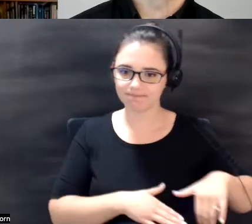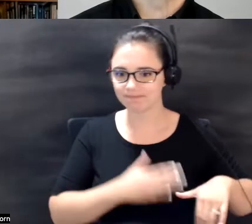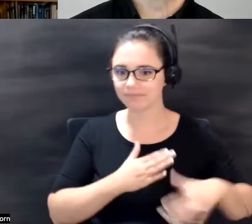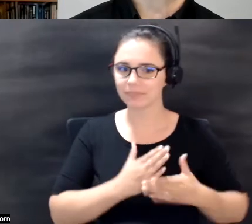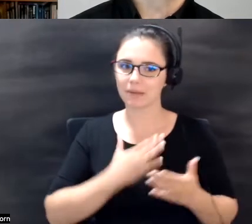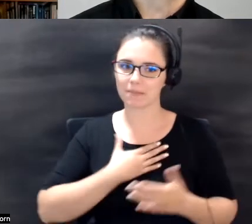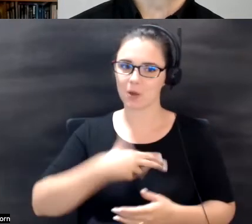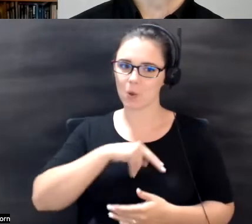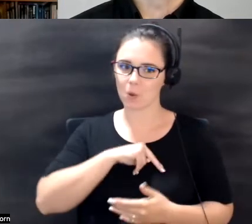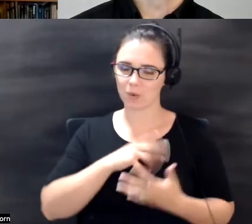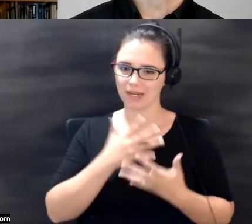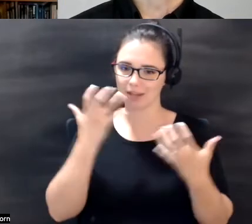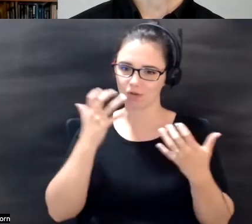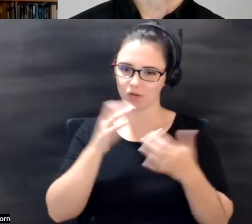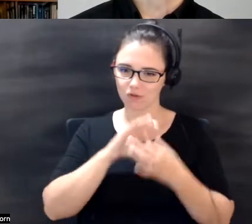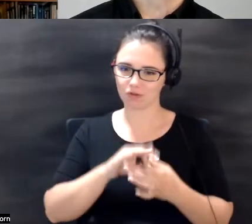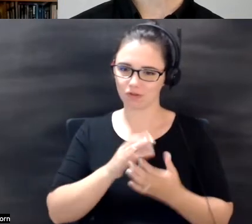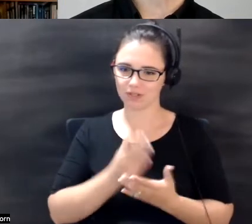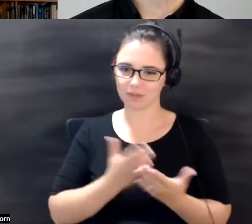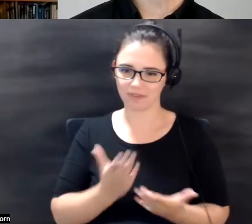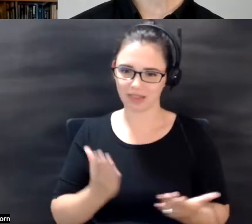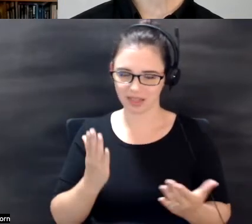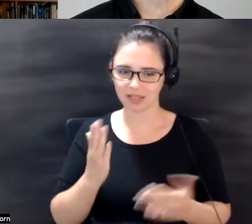around some of the things. I mean to be really honest,